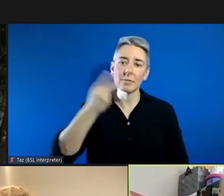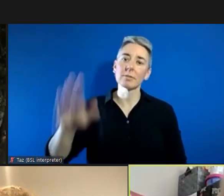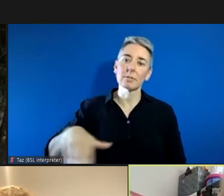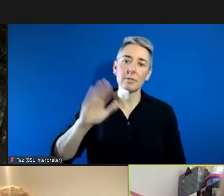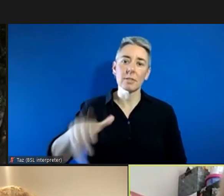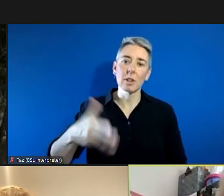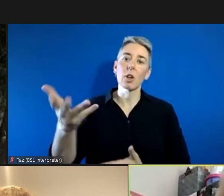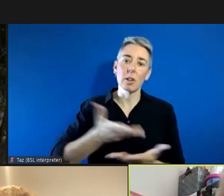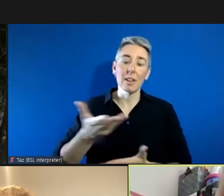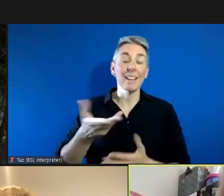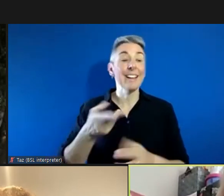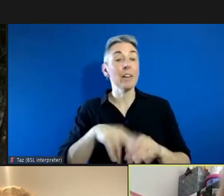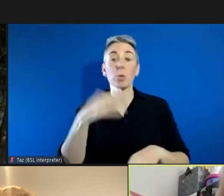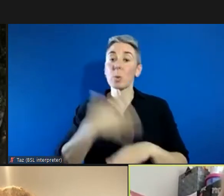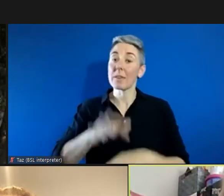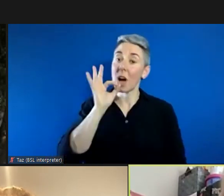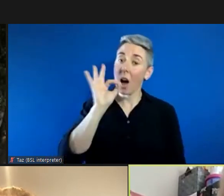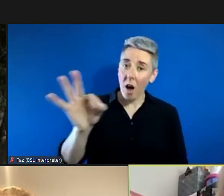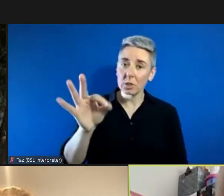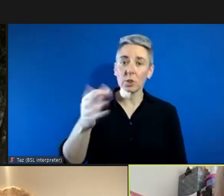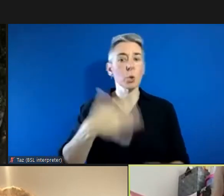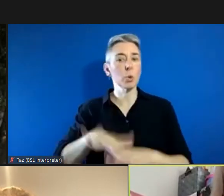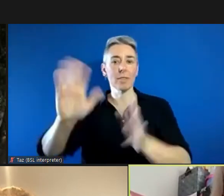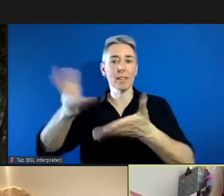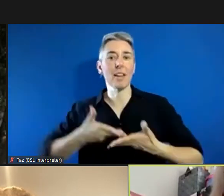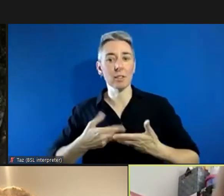"If you don't ask, you don't get" that's something that I tell my children all the